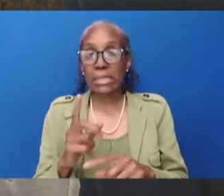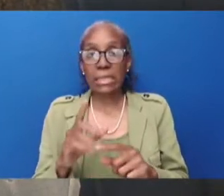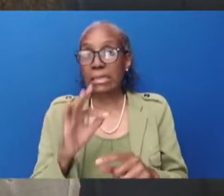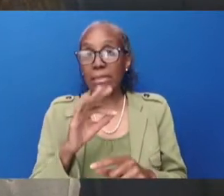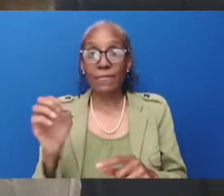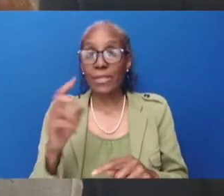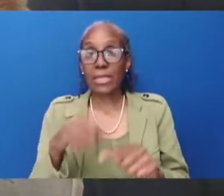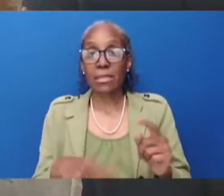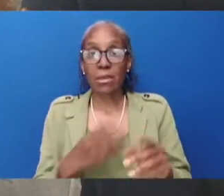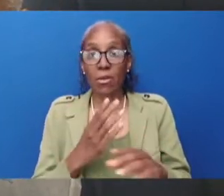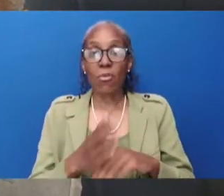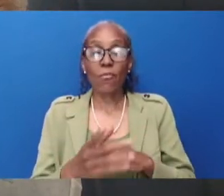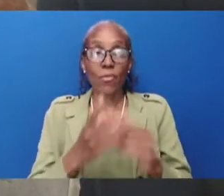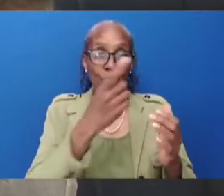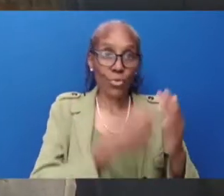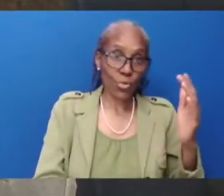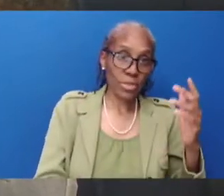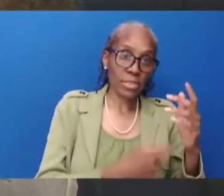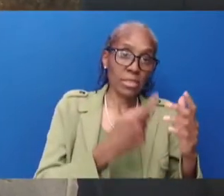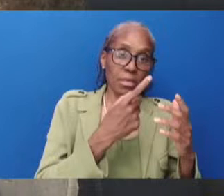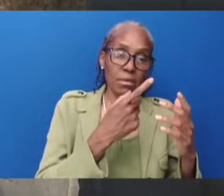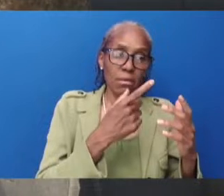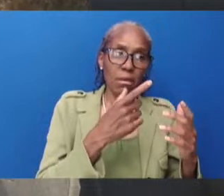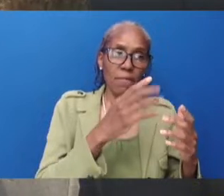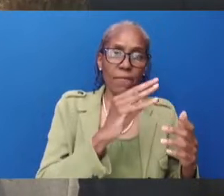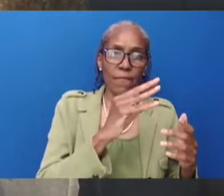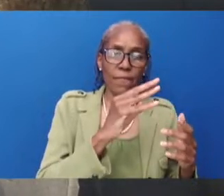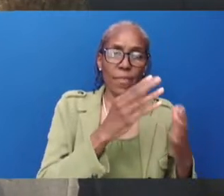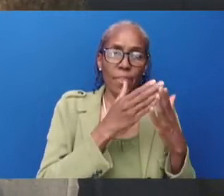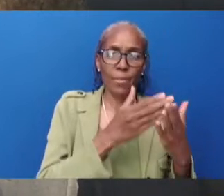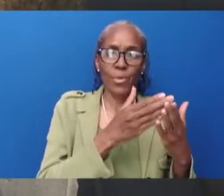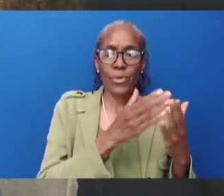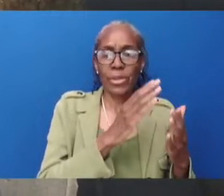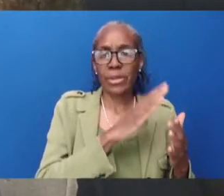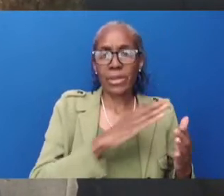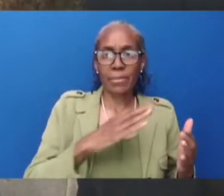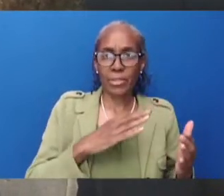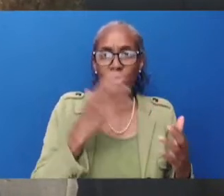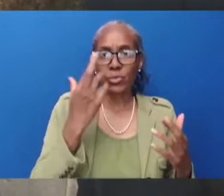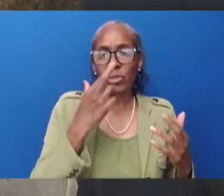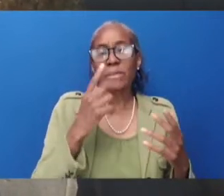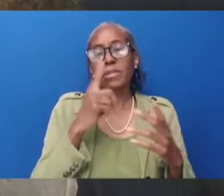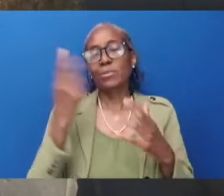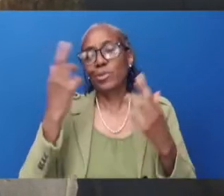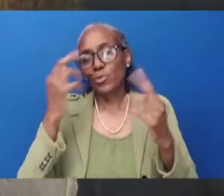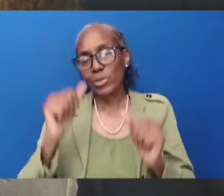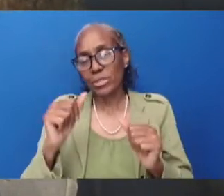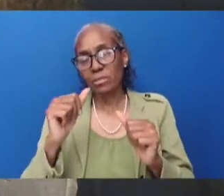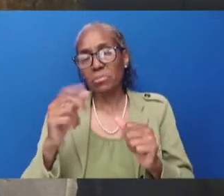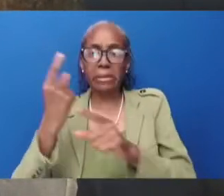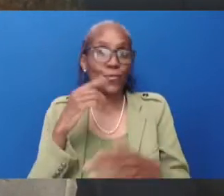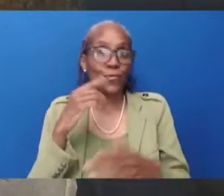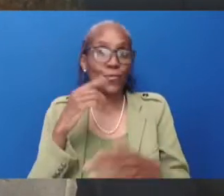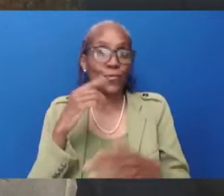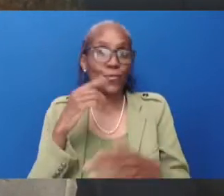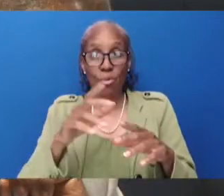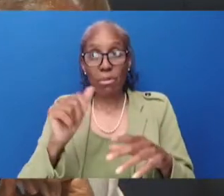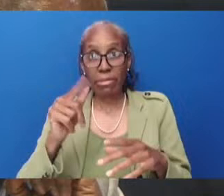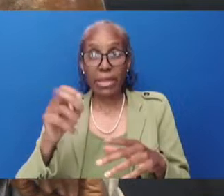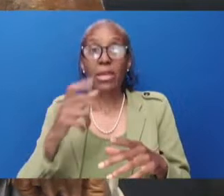BE -- CAN BE USED. THE FEE CANNOT COST MORE THAN THE COST OF WHAT IT WOULD COST THE MARINE COMMISSION TO PROVIDE